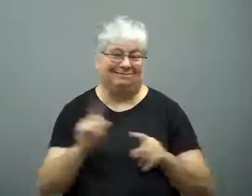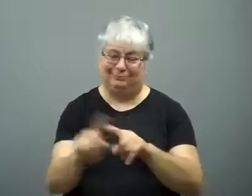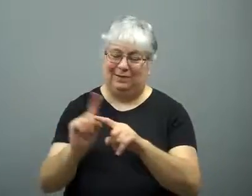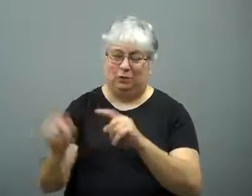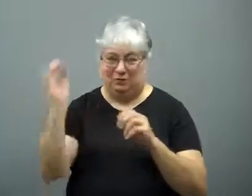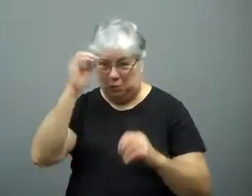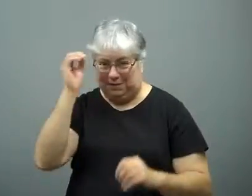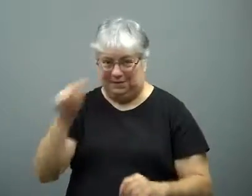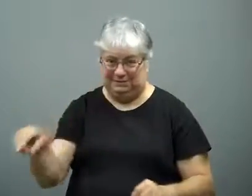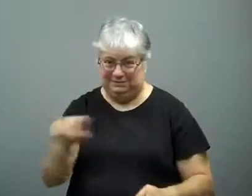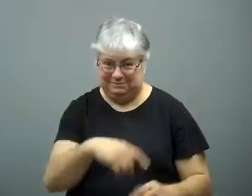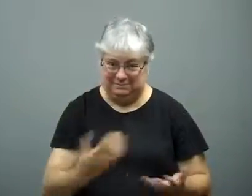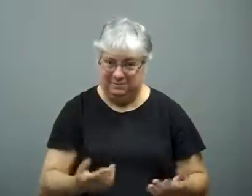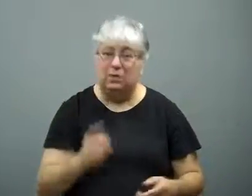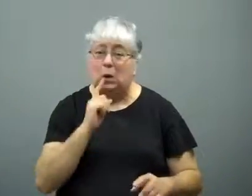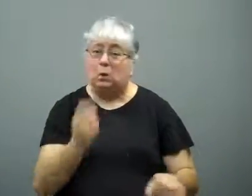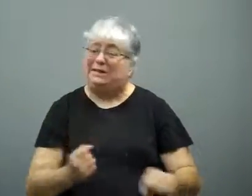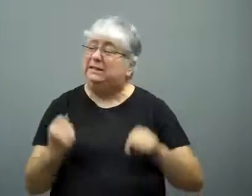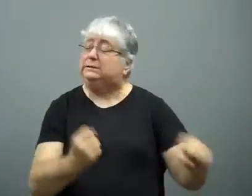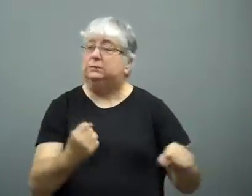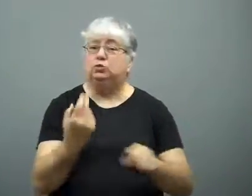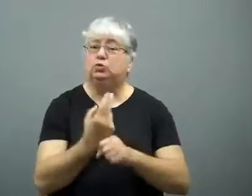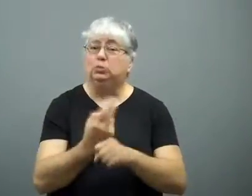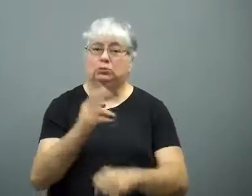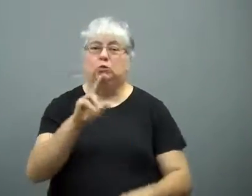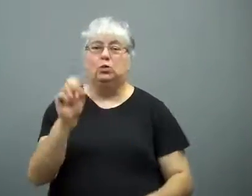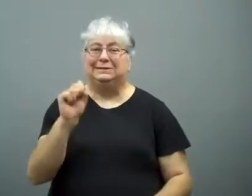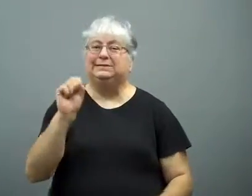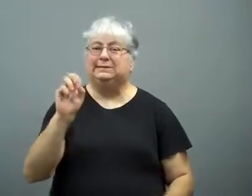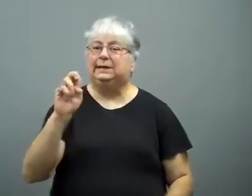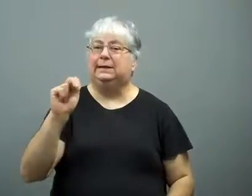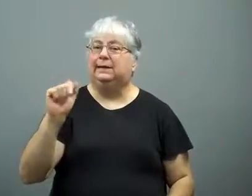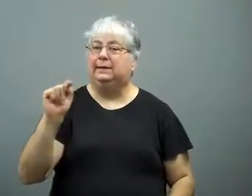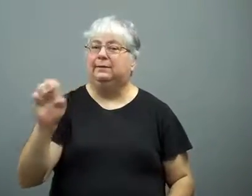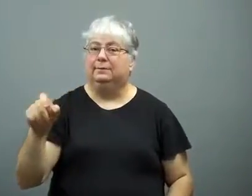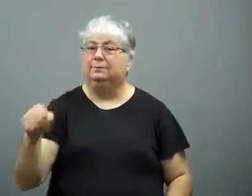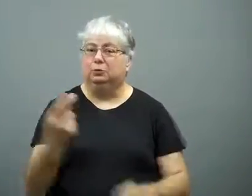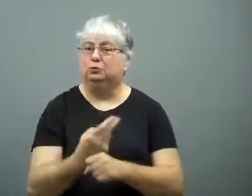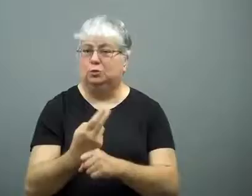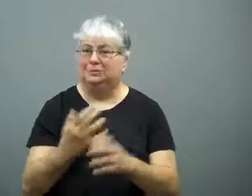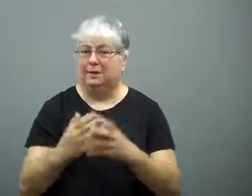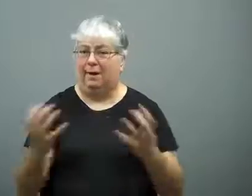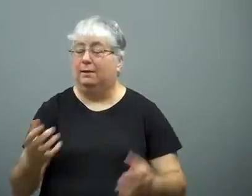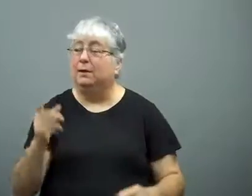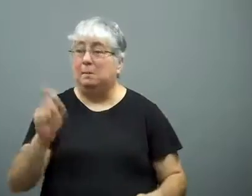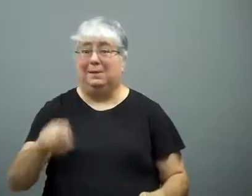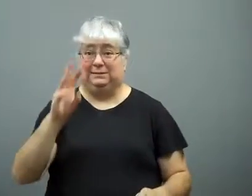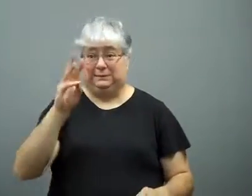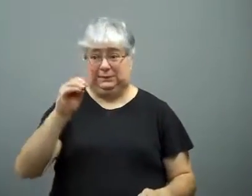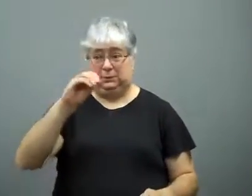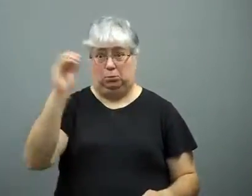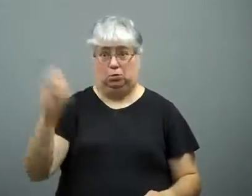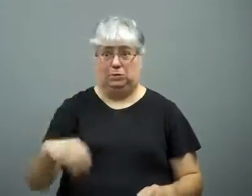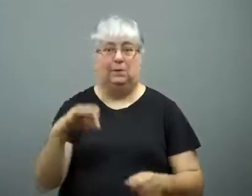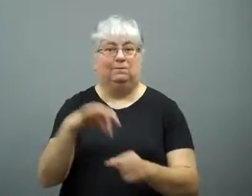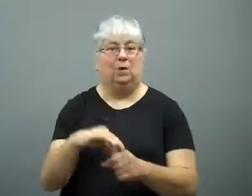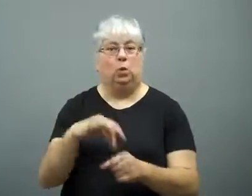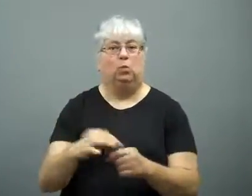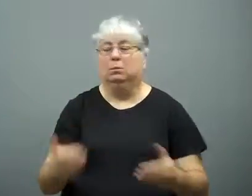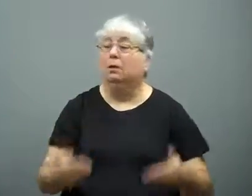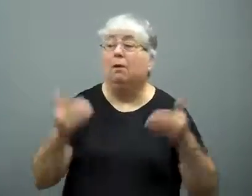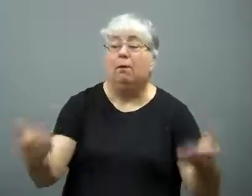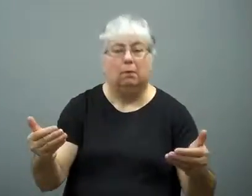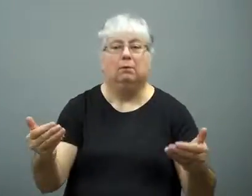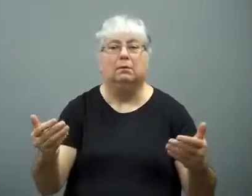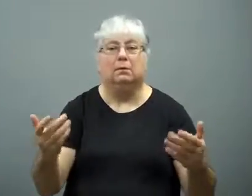There are varying opinions on this tactic.